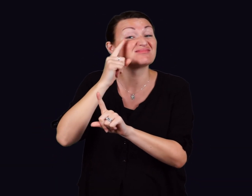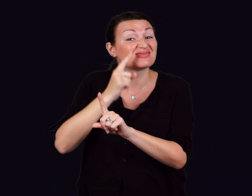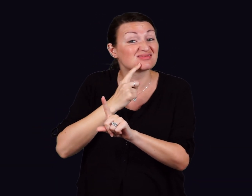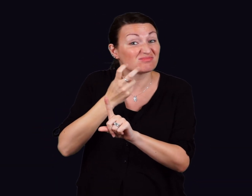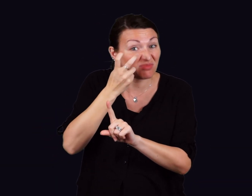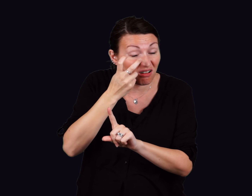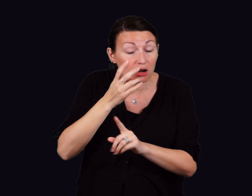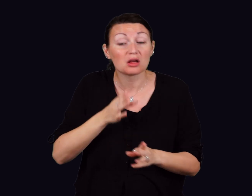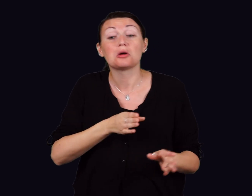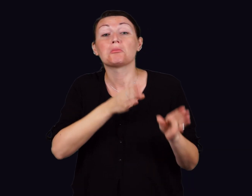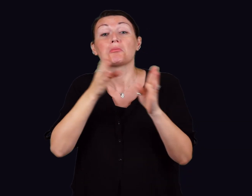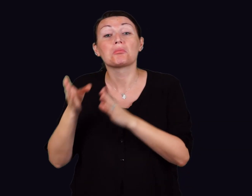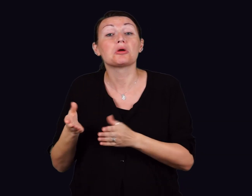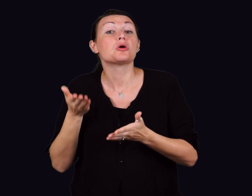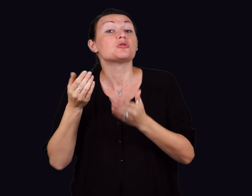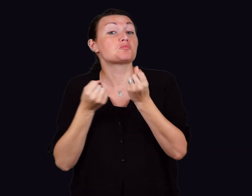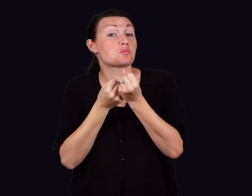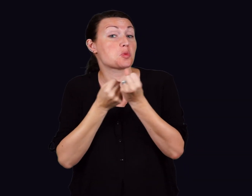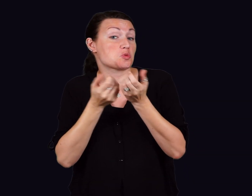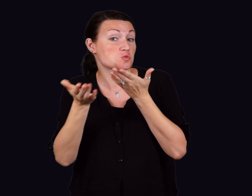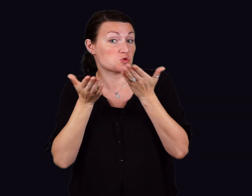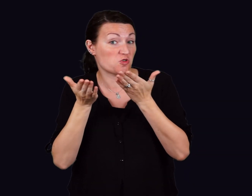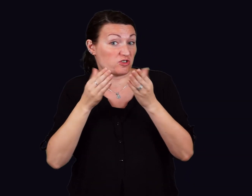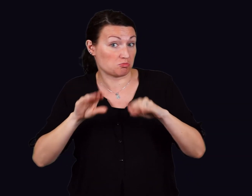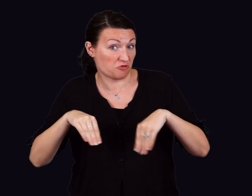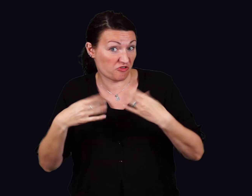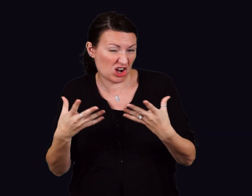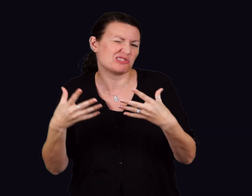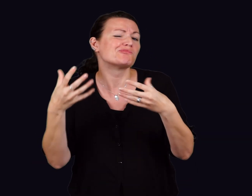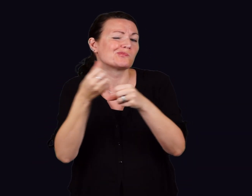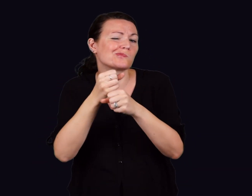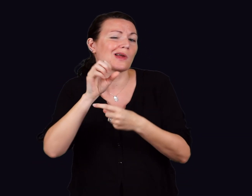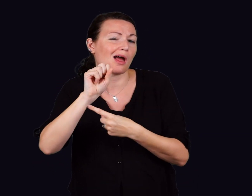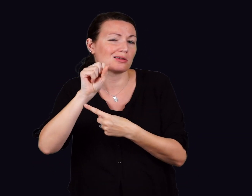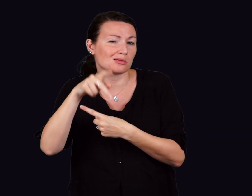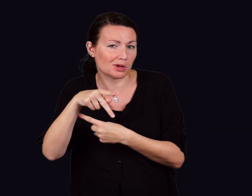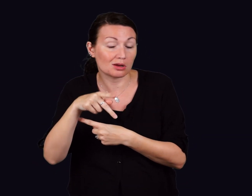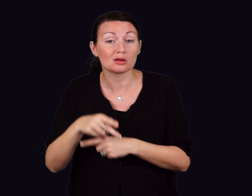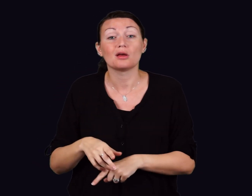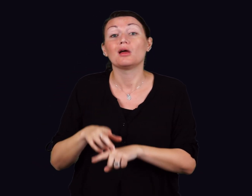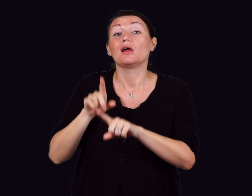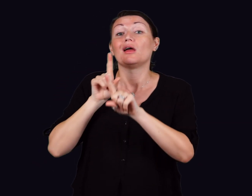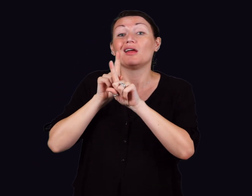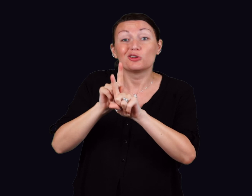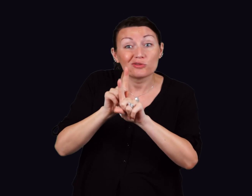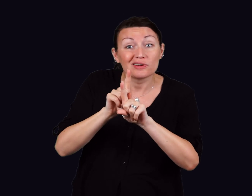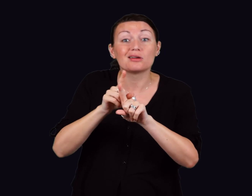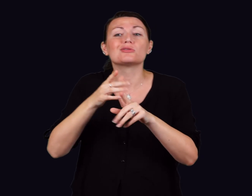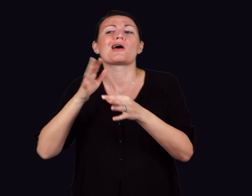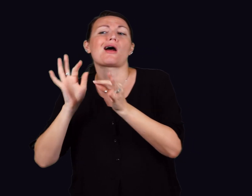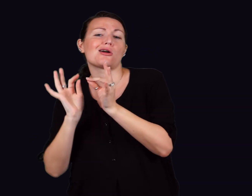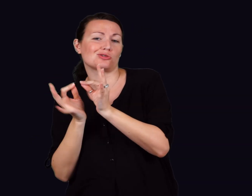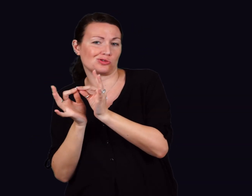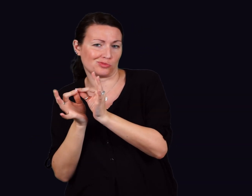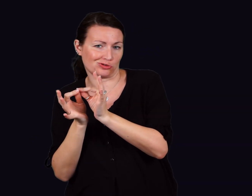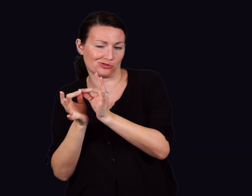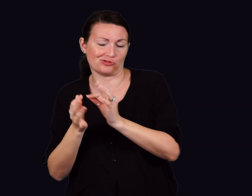DeafBlind, Support Service Providers (SSPs), interveners and interpreters.